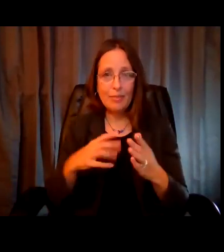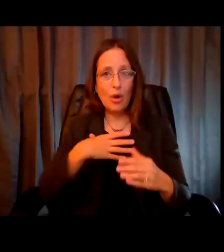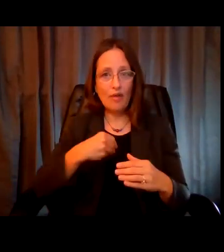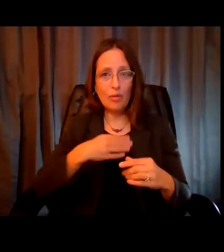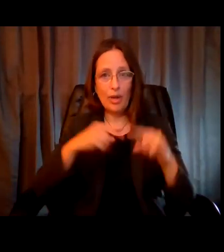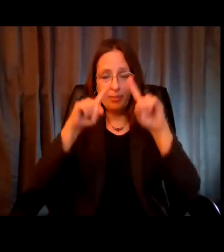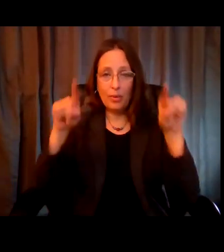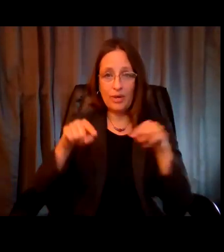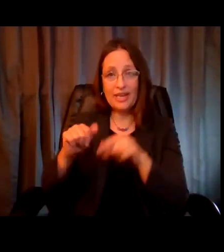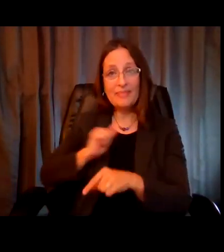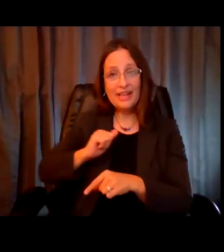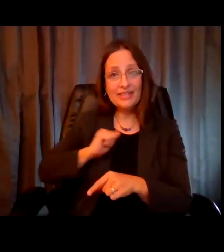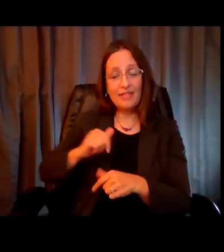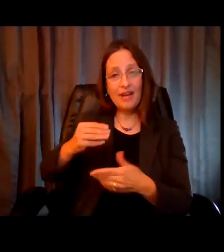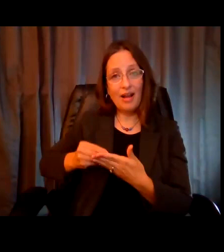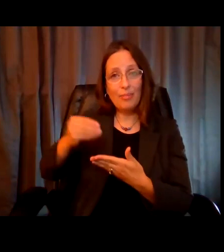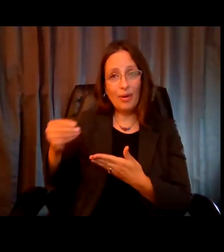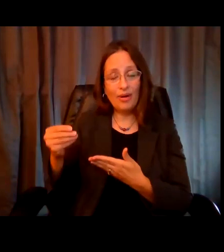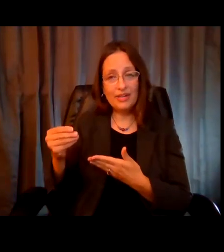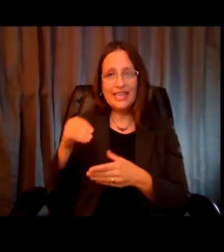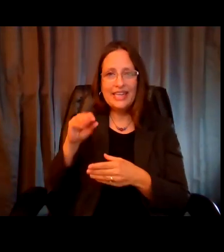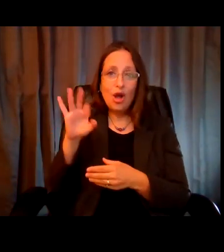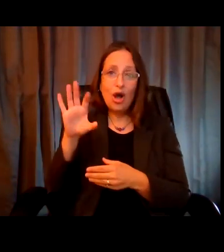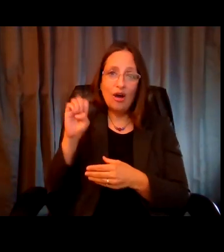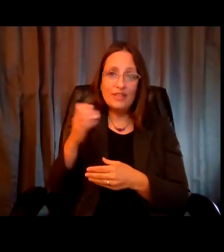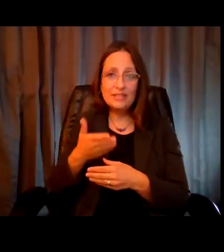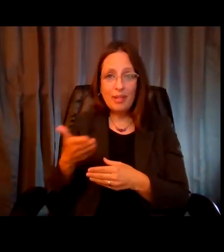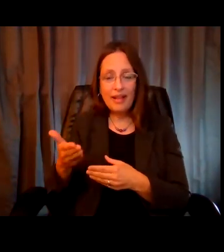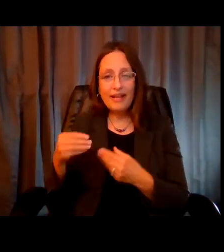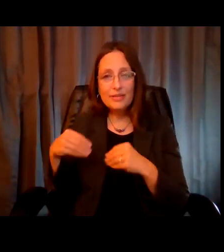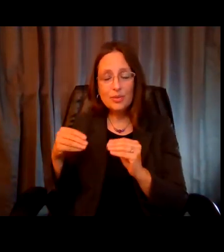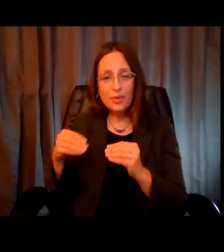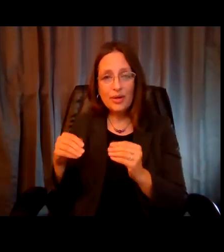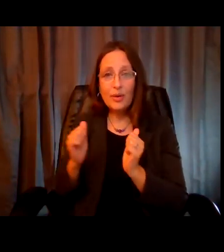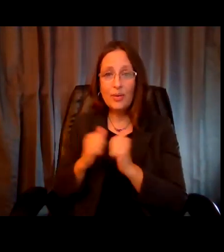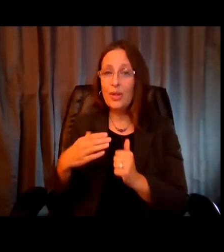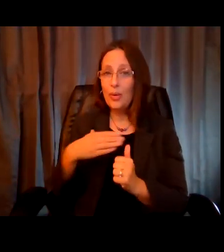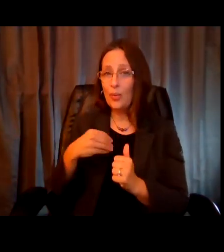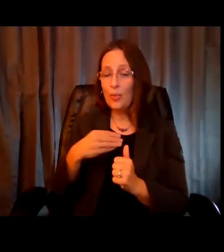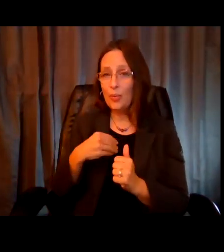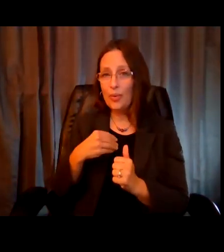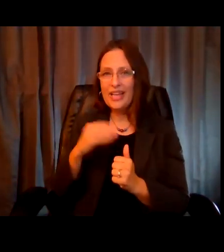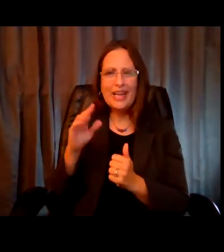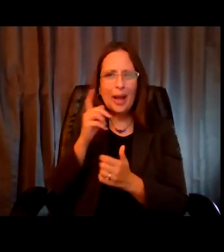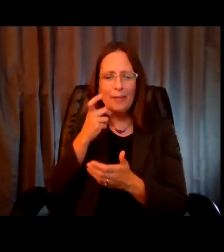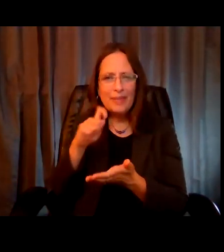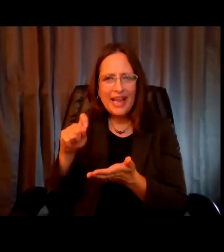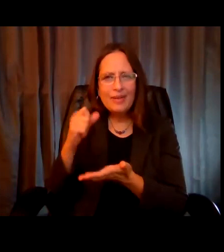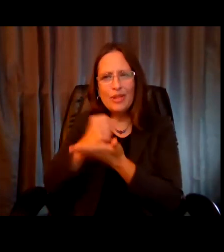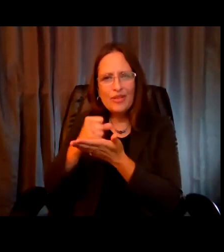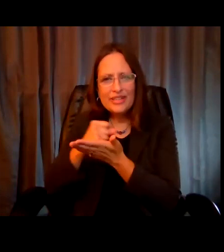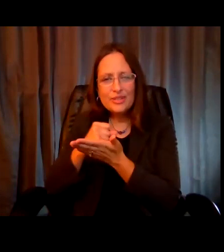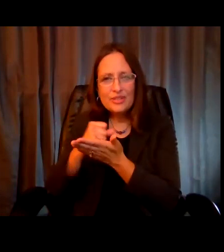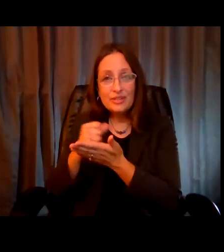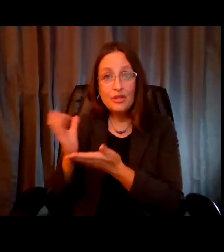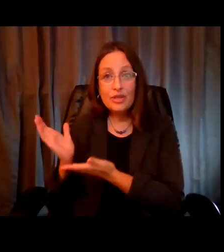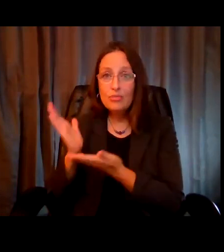that has a quiet background, no background music or TVs, and if you can move to a quieter space,